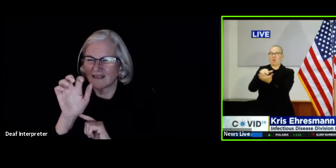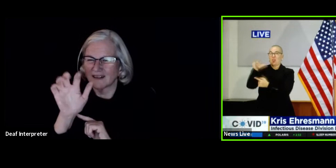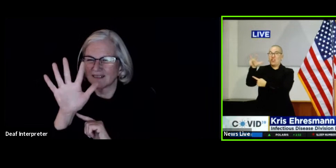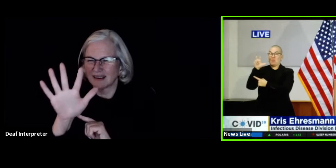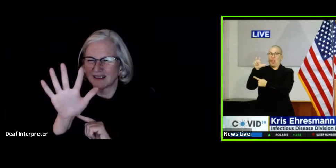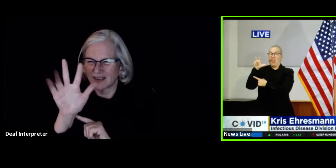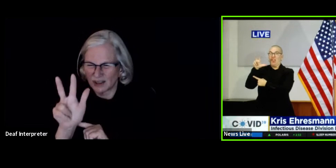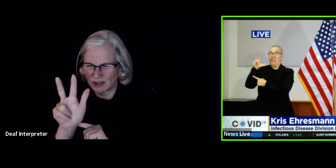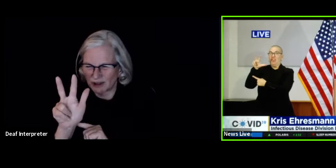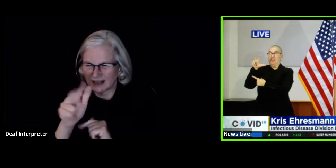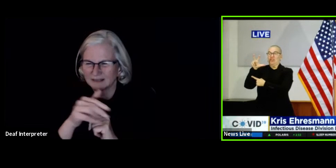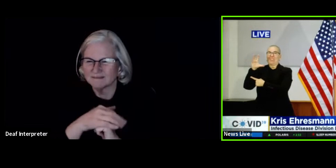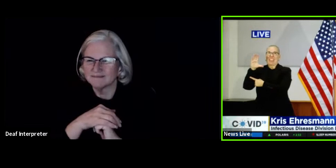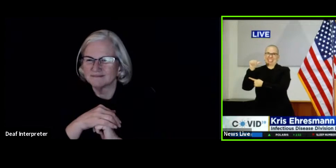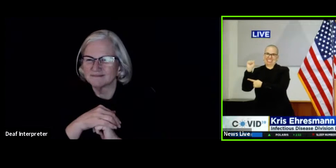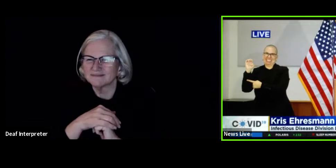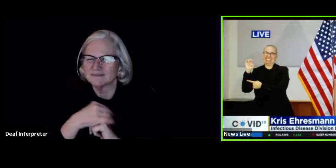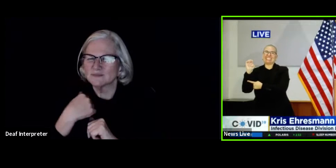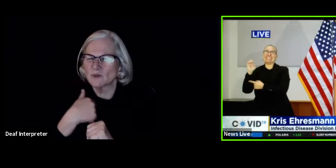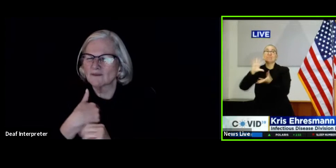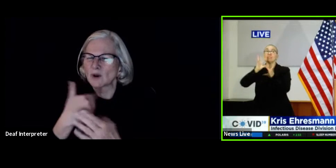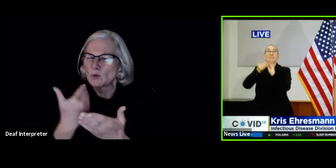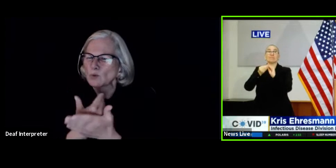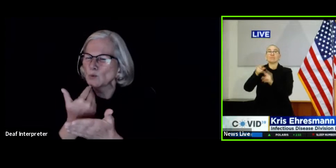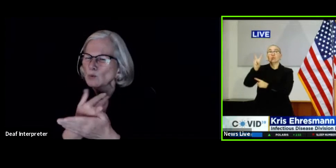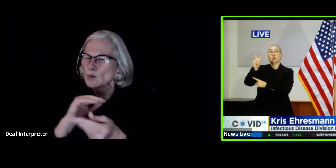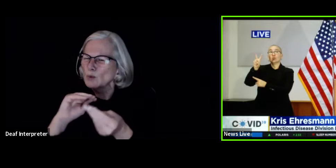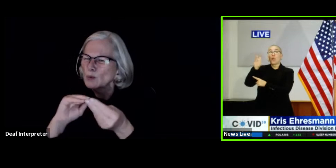OF 276,500 CASES. IN ADDITION, WE ADDED 6,265 CASES